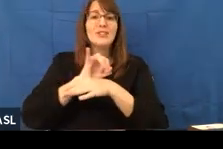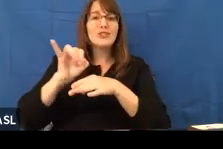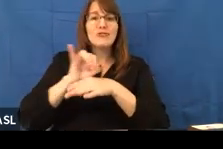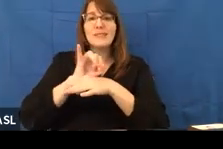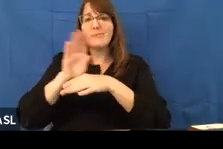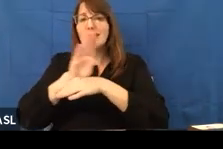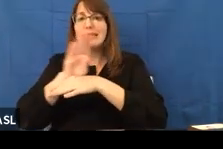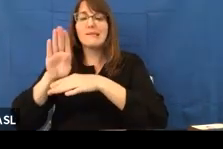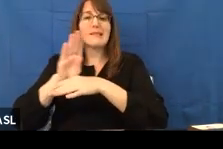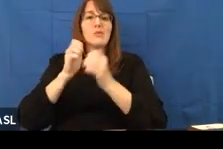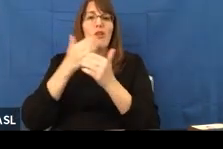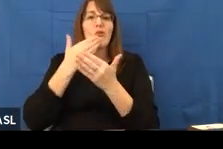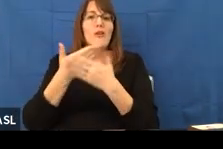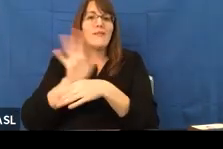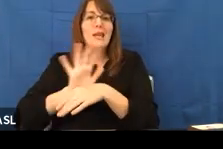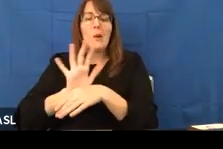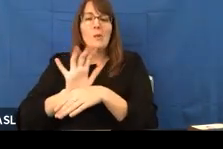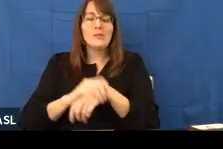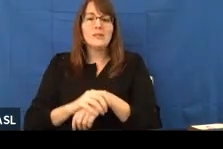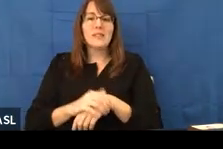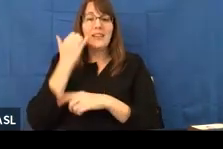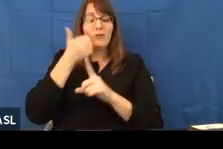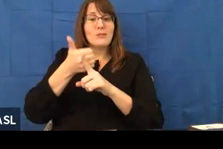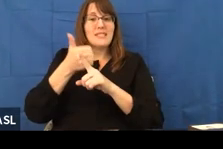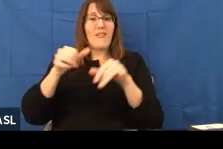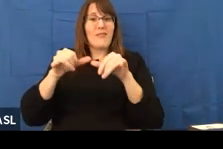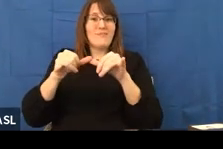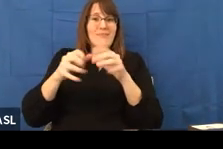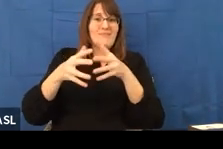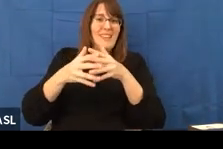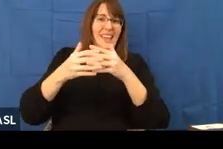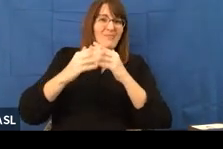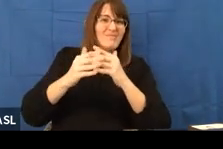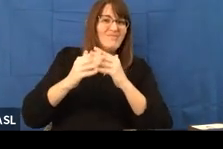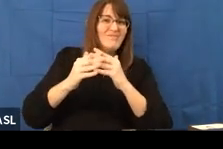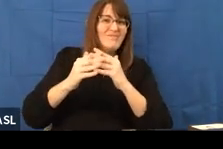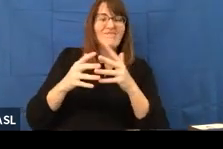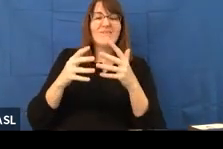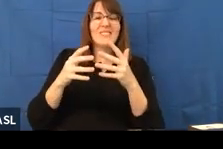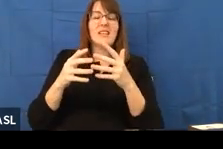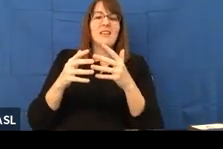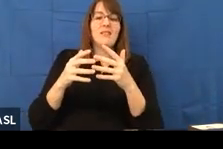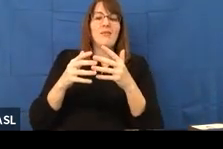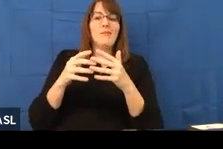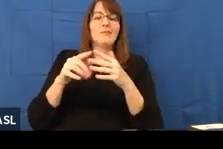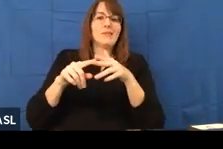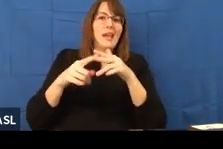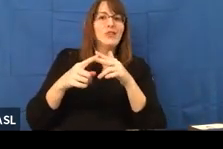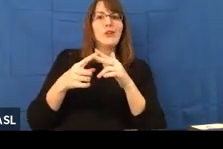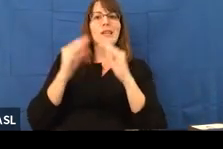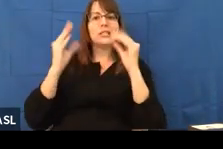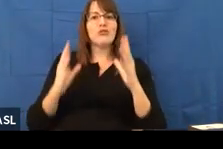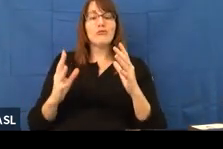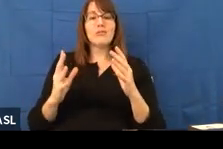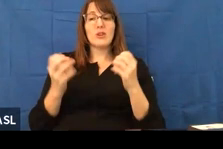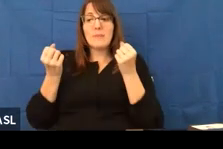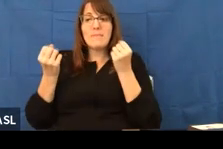Jewyl Alderson Clarke, SDCOE: You know, if you are a manufacturing teacher. There are many manufacturing plants, who are trying to promote their work to others in the industry.